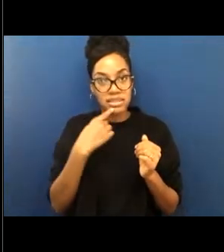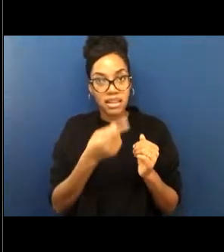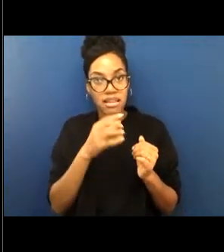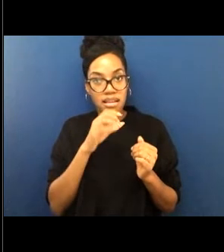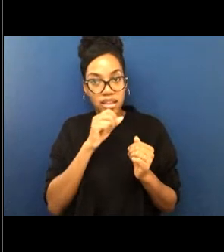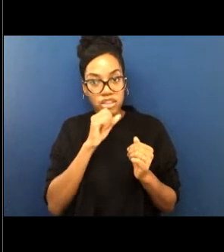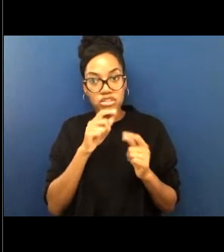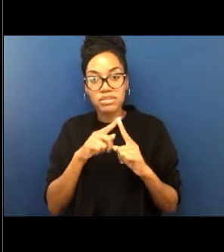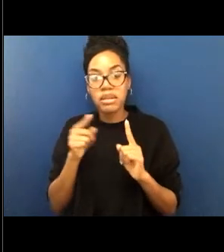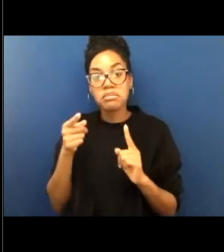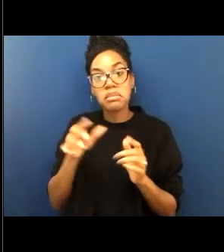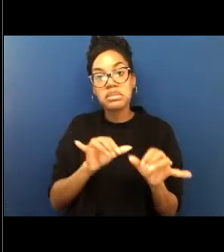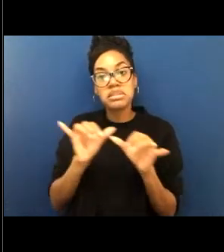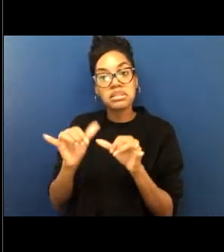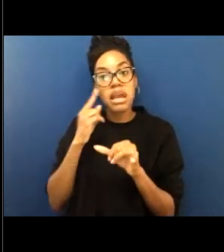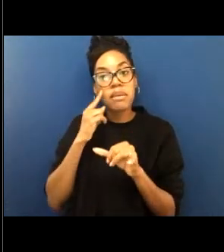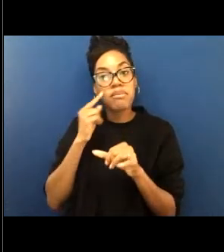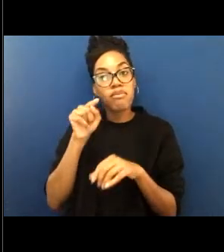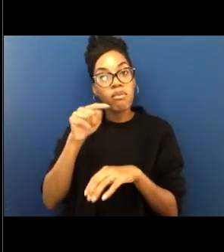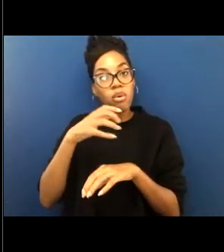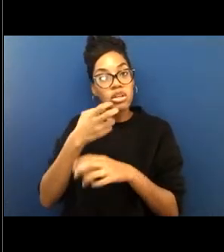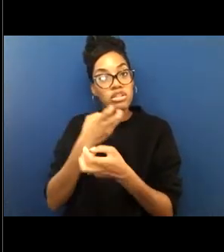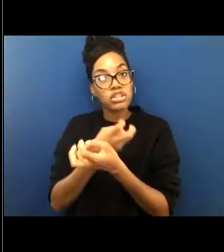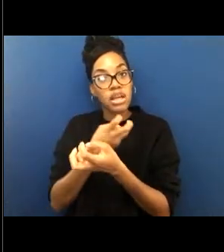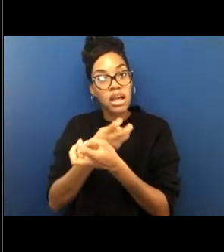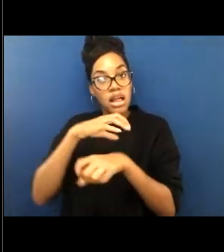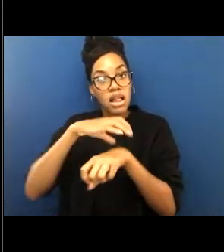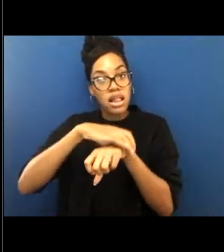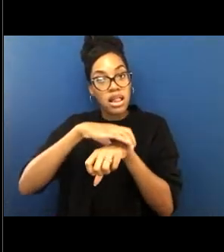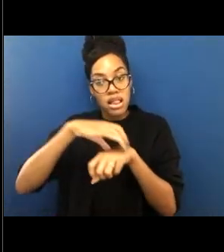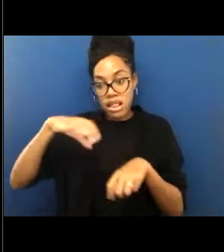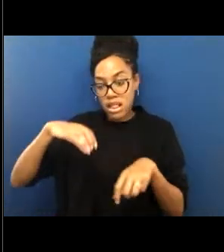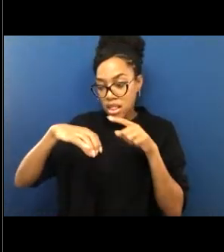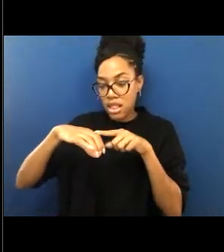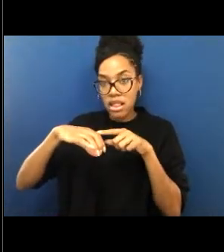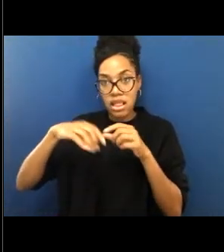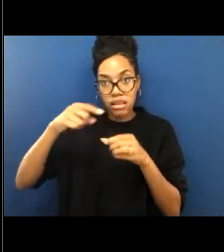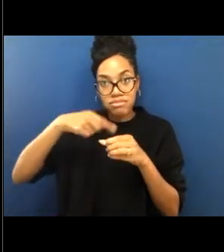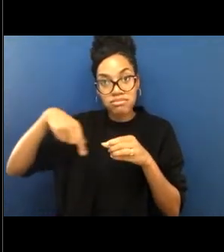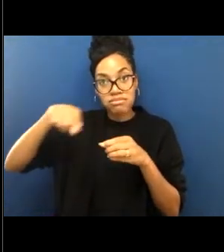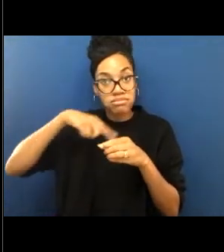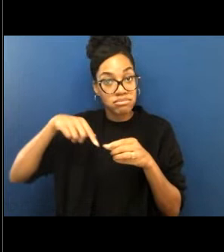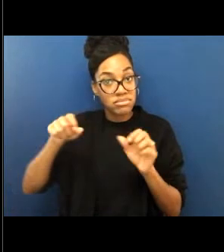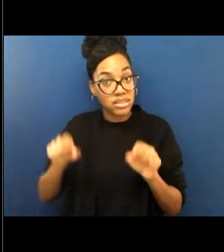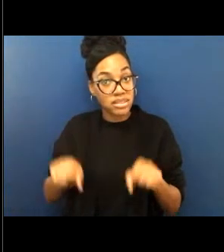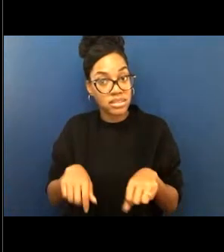or we could look at the age of their exoskeletons. So if crab maybe start to have things like barnacles